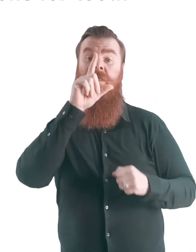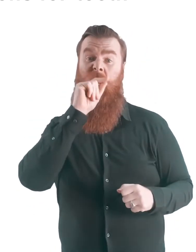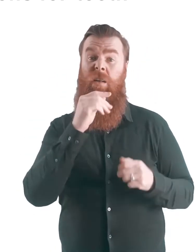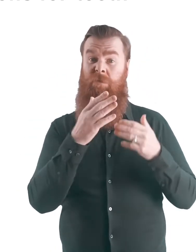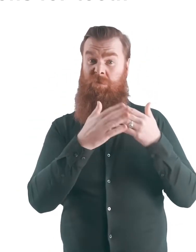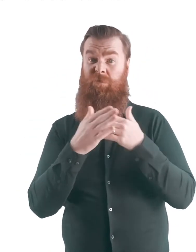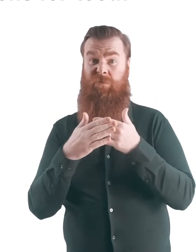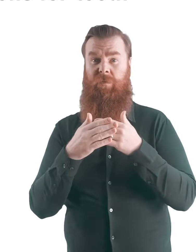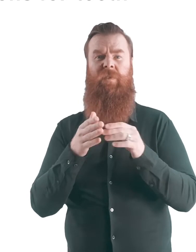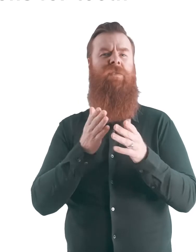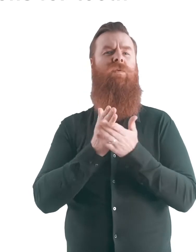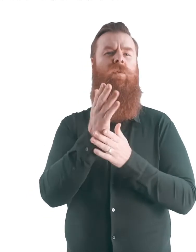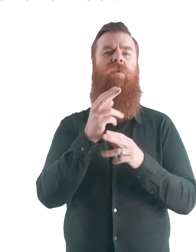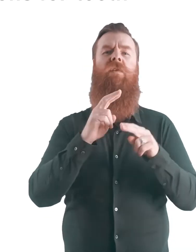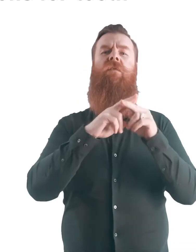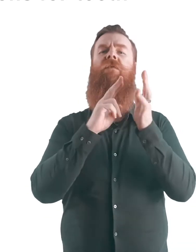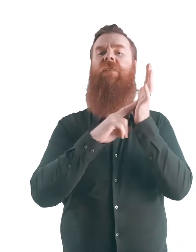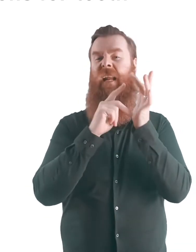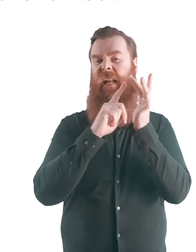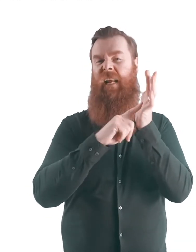This video will talk about fillings.